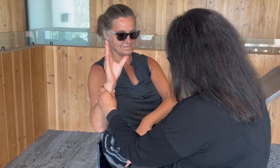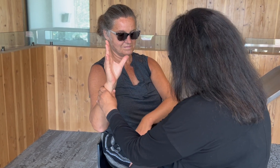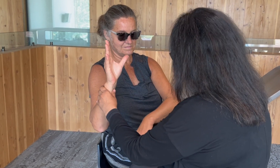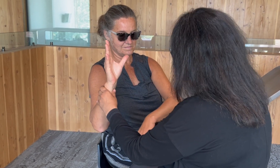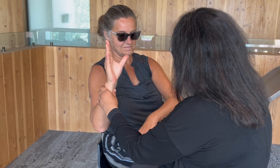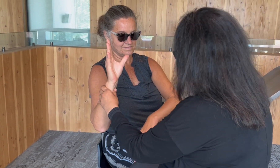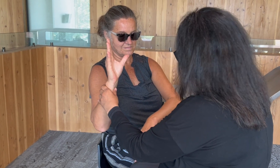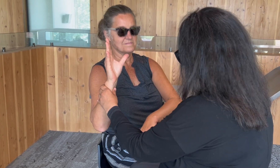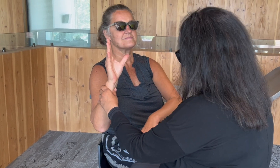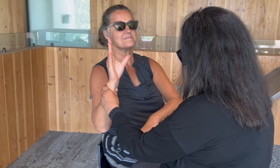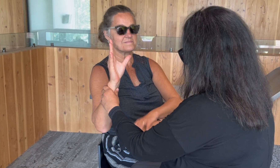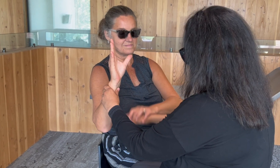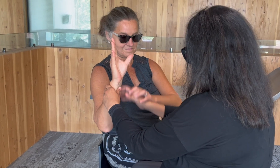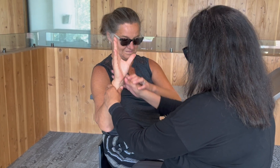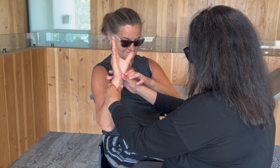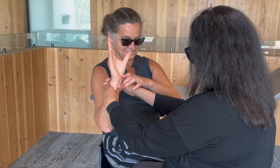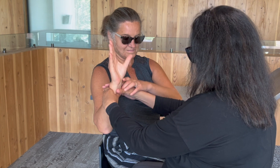She's also wearing a pair of shorts